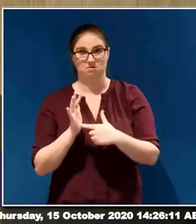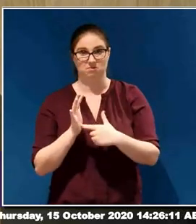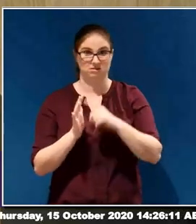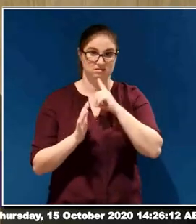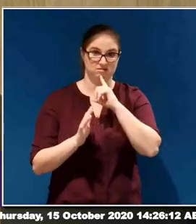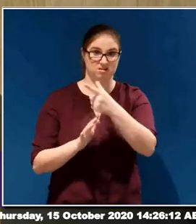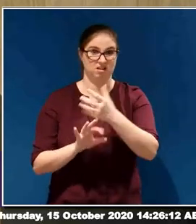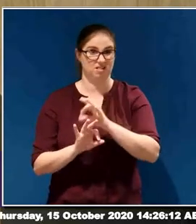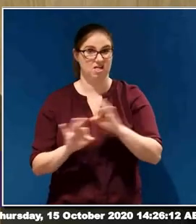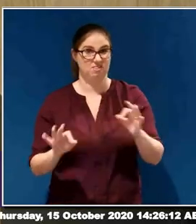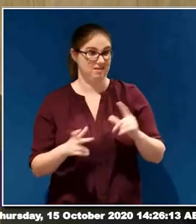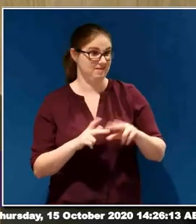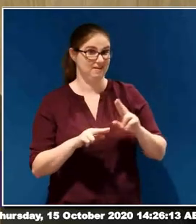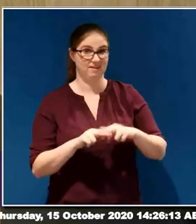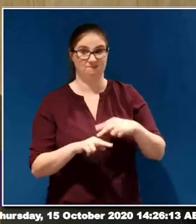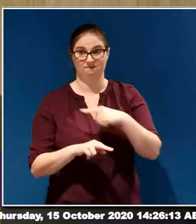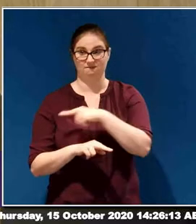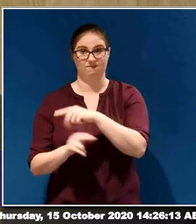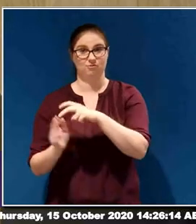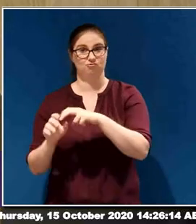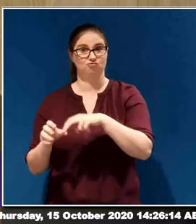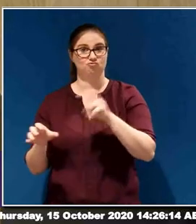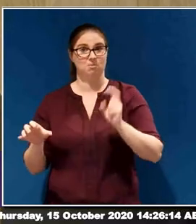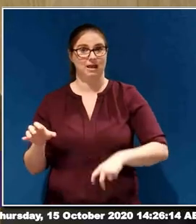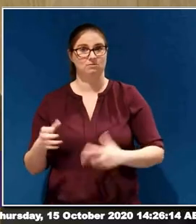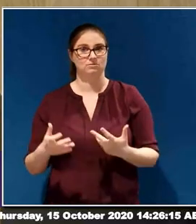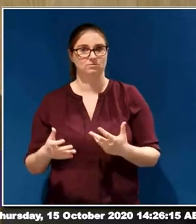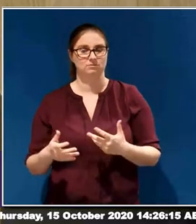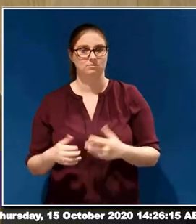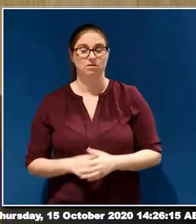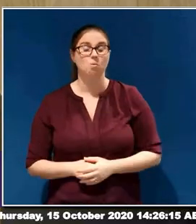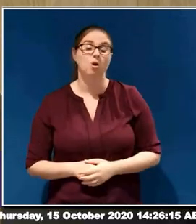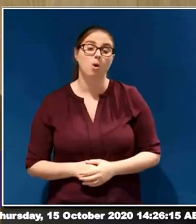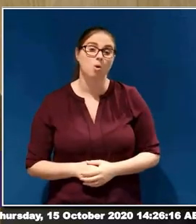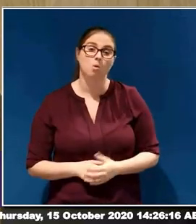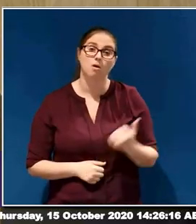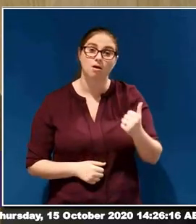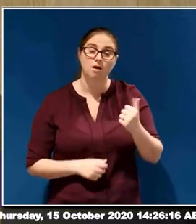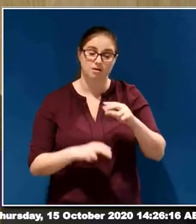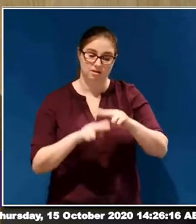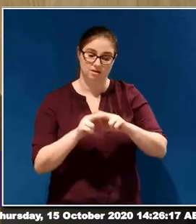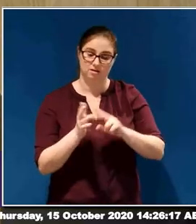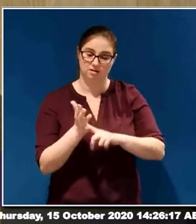a breach of confidentiality, it's a different system. OK. That was a badly asked question.